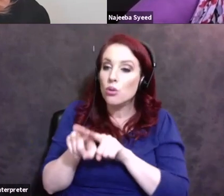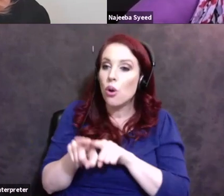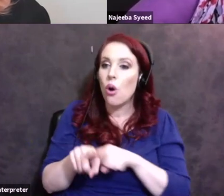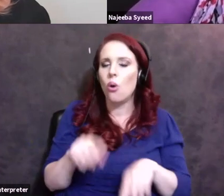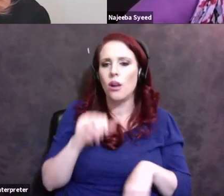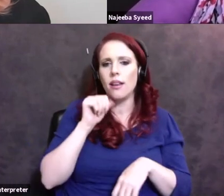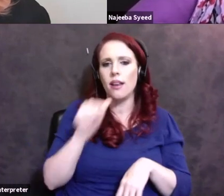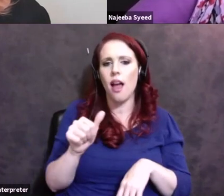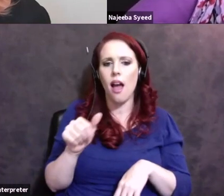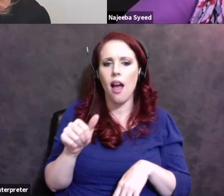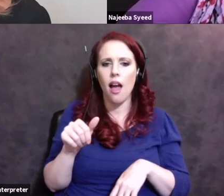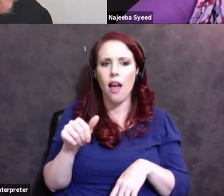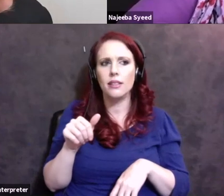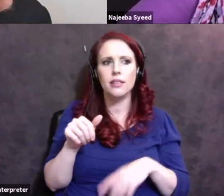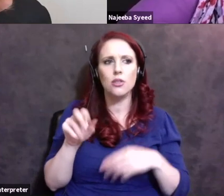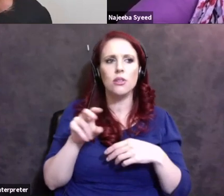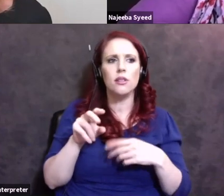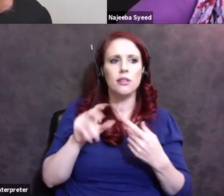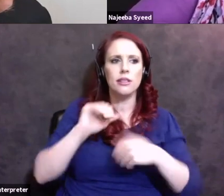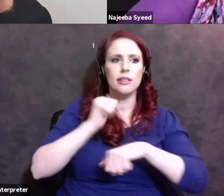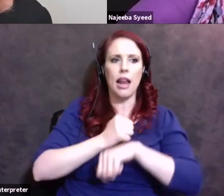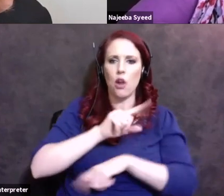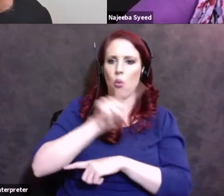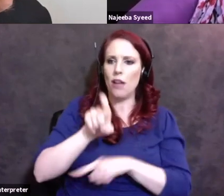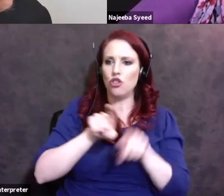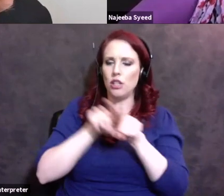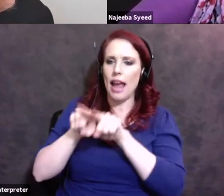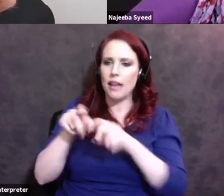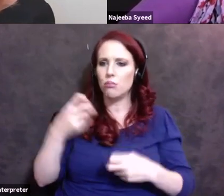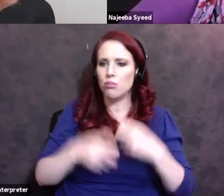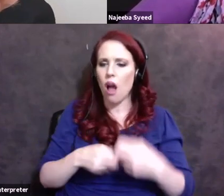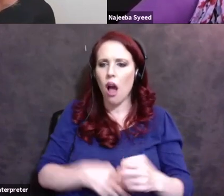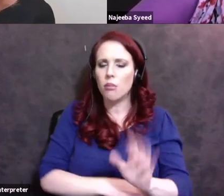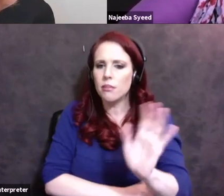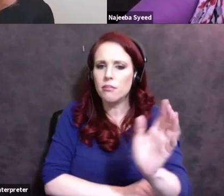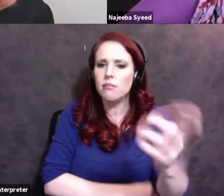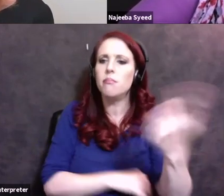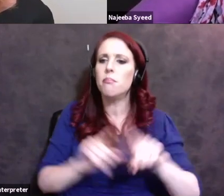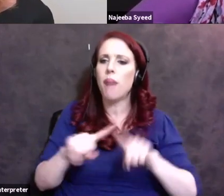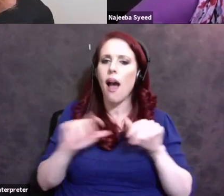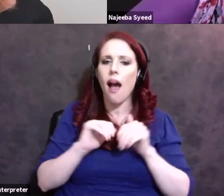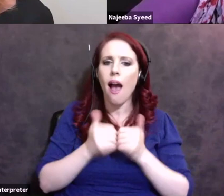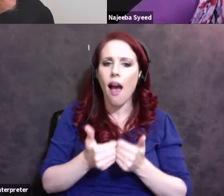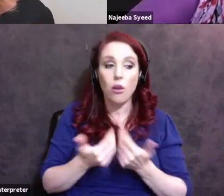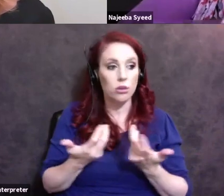always as problem but framing it as how can we, you know, are we doing a good job adding